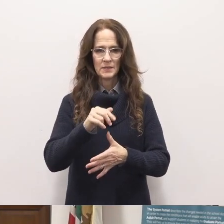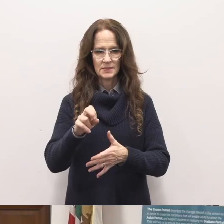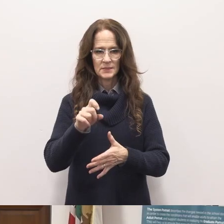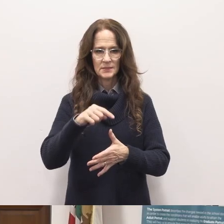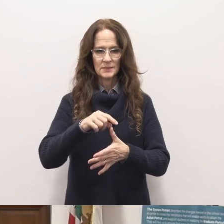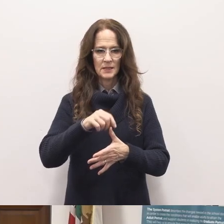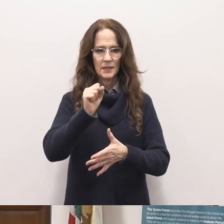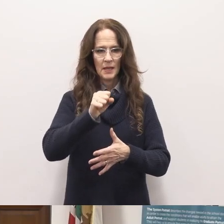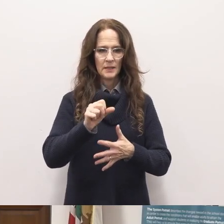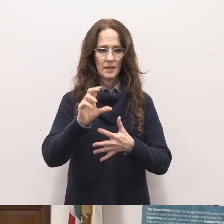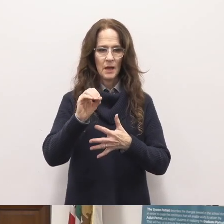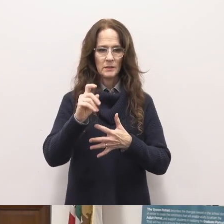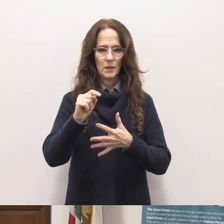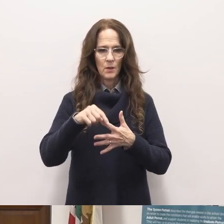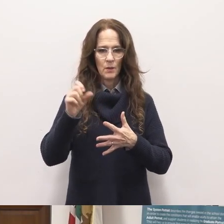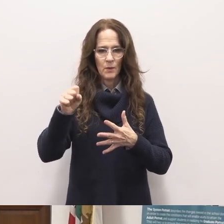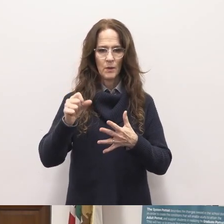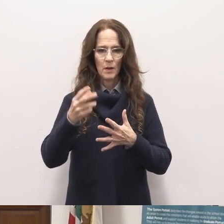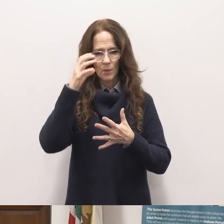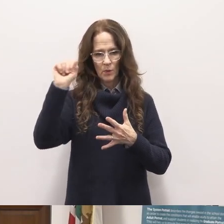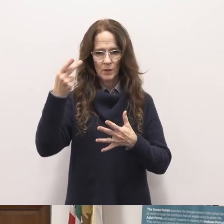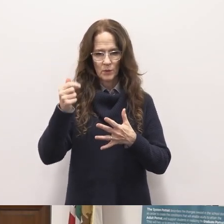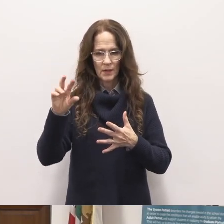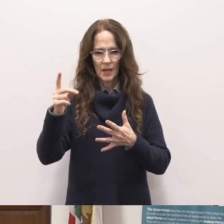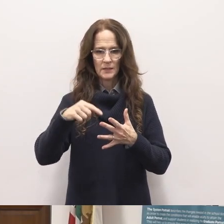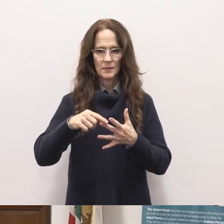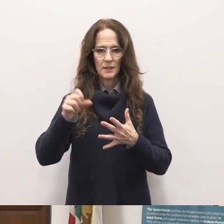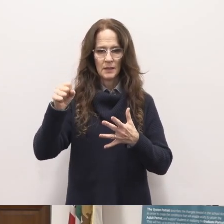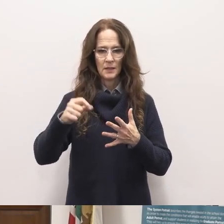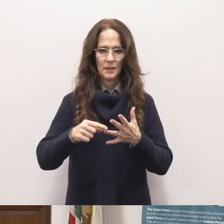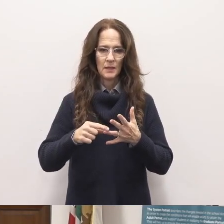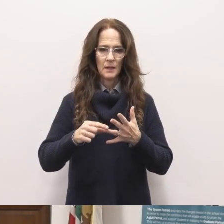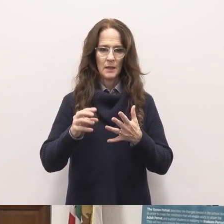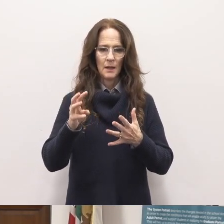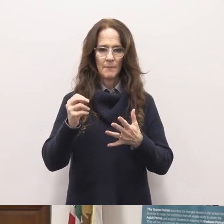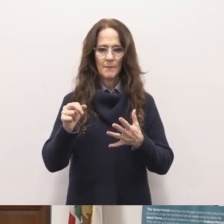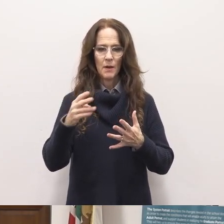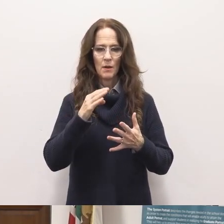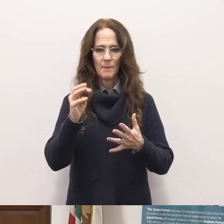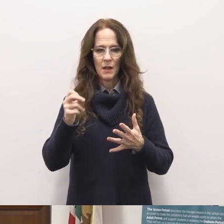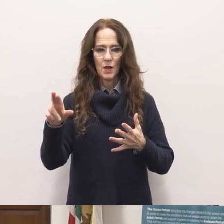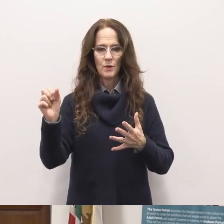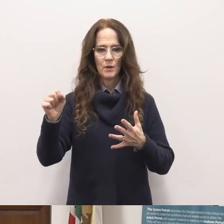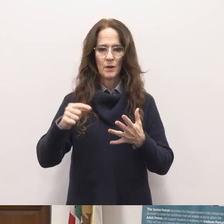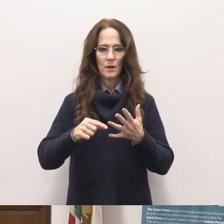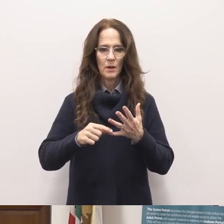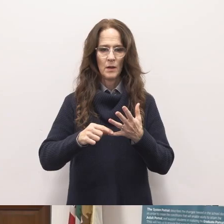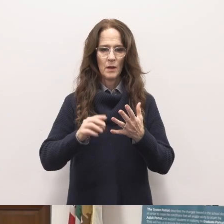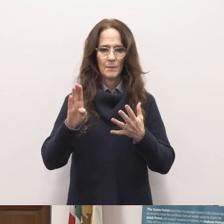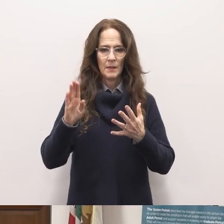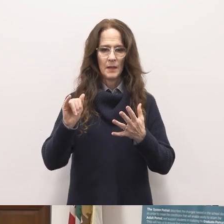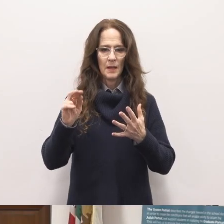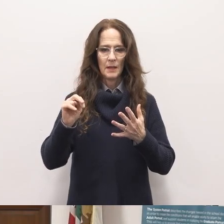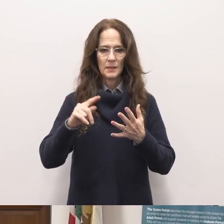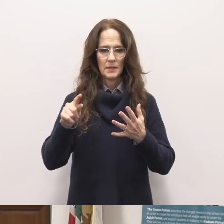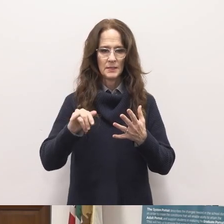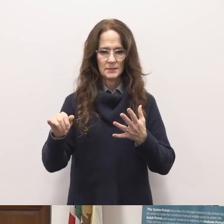Member Otto? - Aye. President Craighead? - Aye. Member Miller? - Aye. Member Benitez? - Aye.